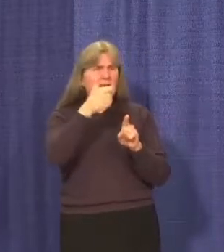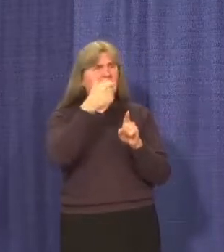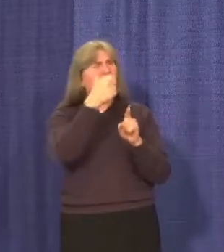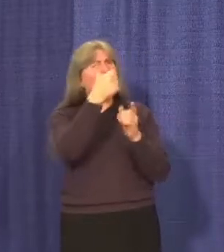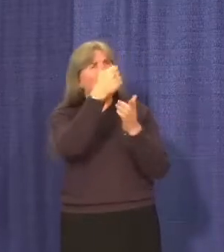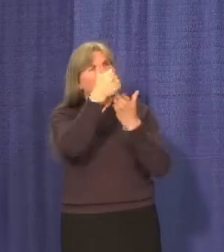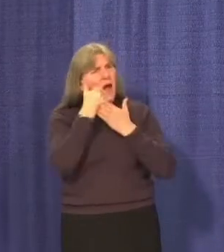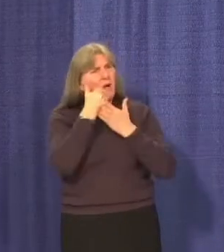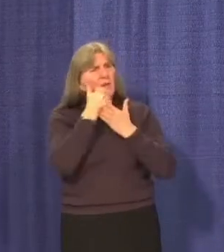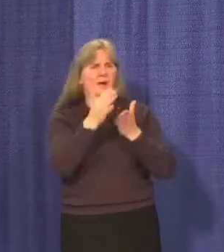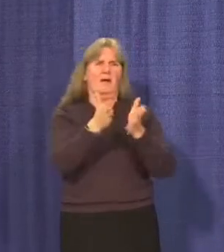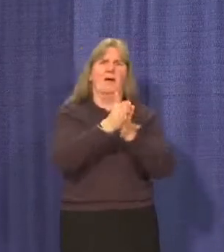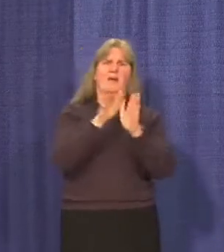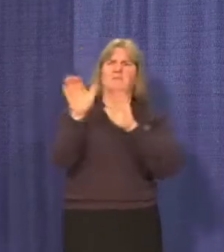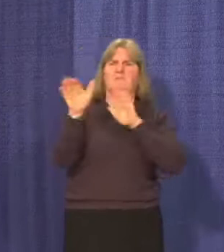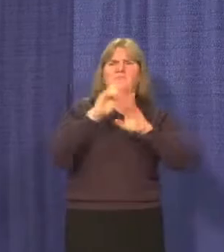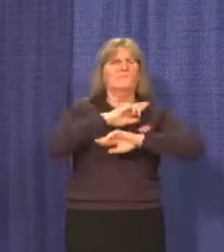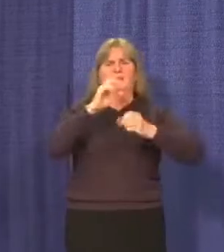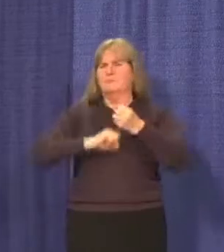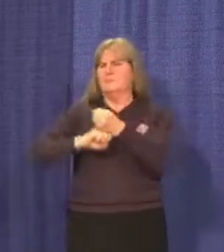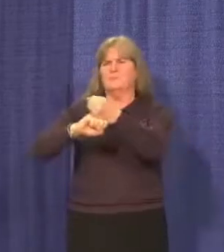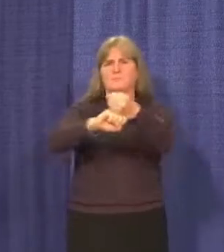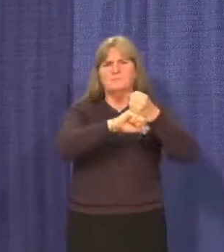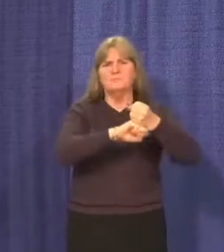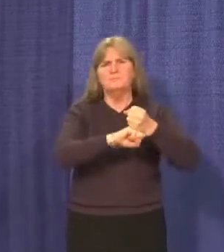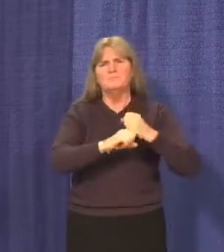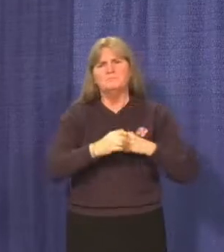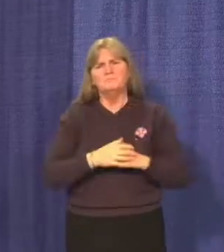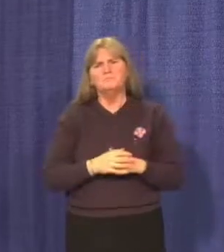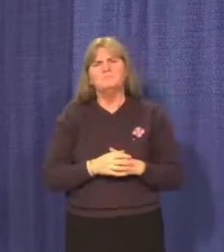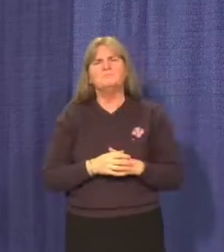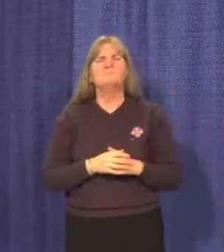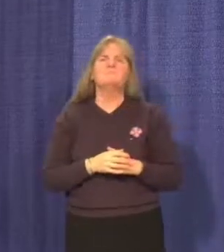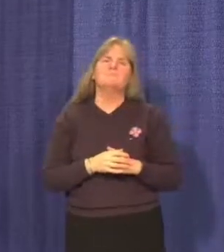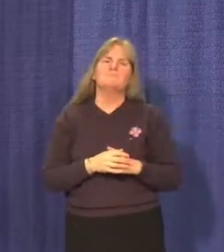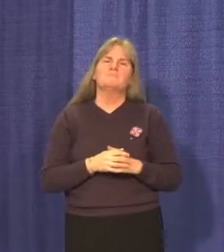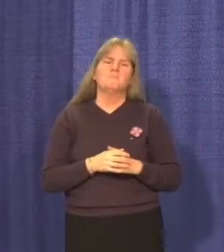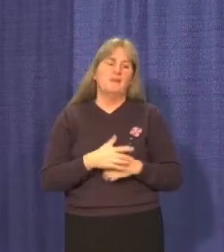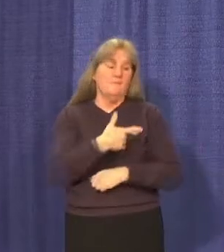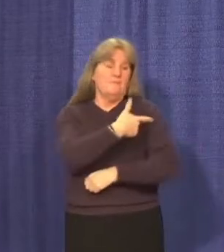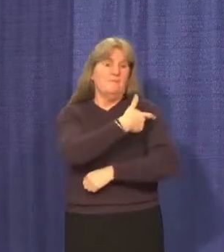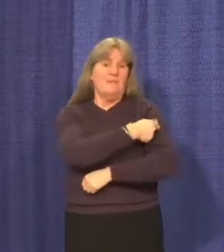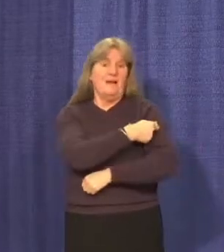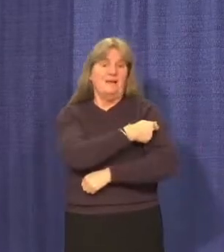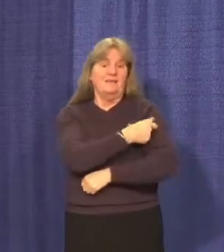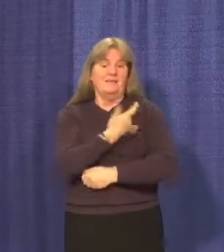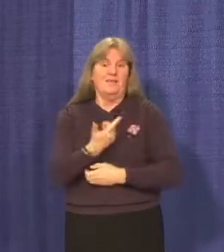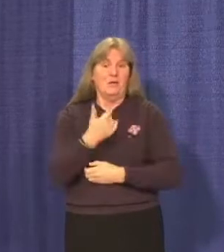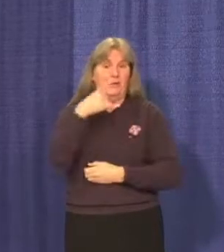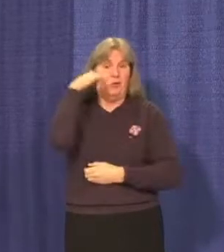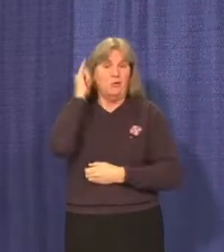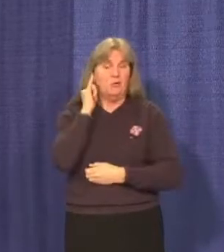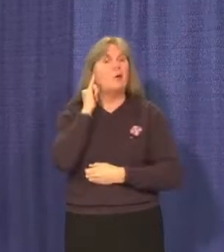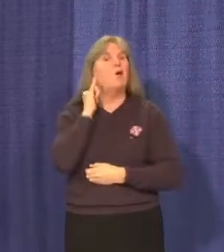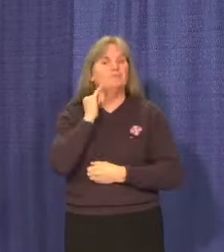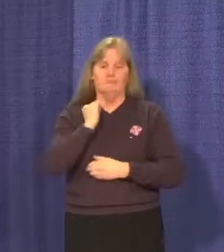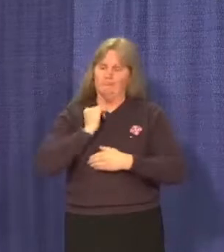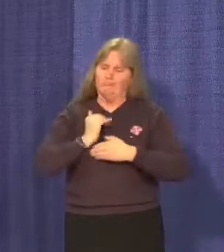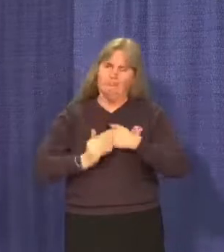again, reach out if you need help. Supports are available. Vaccines, Yukon's vaccine